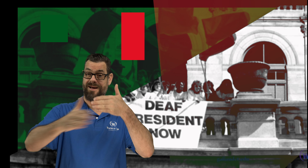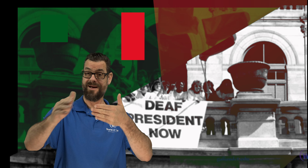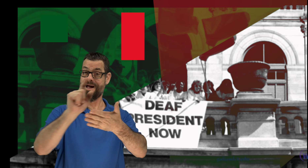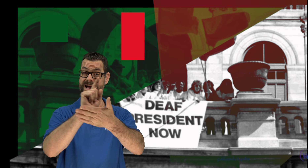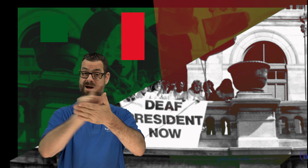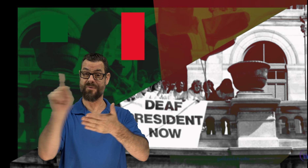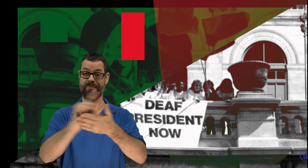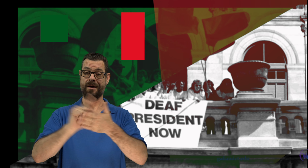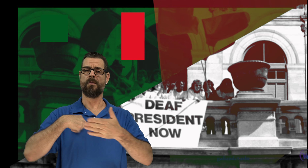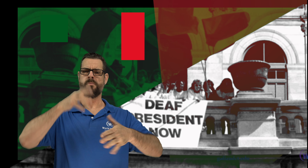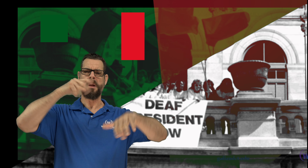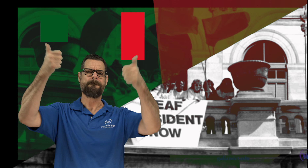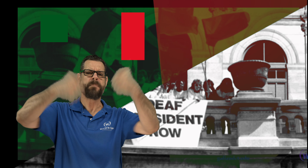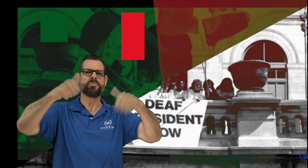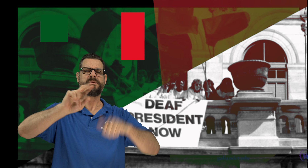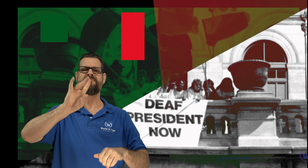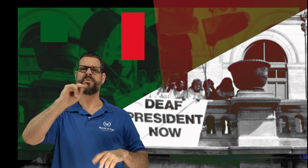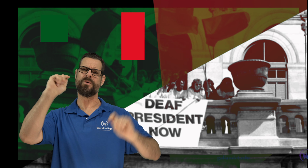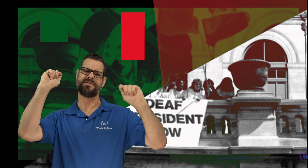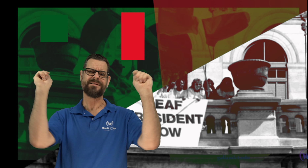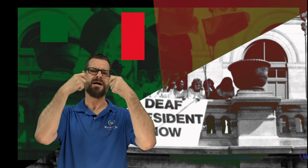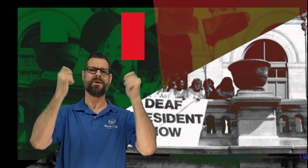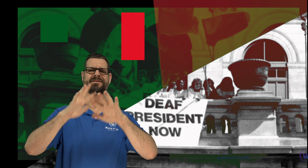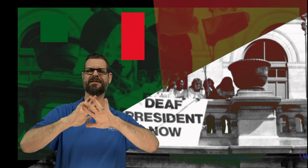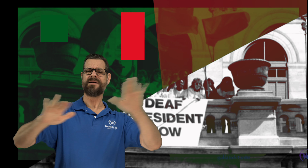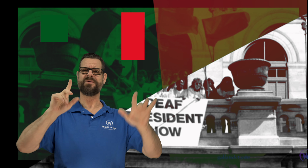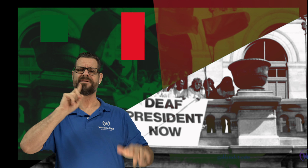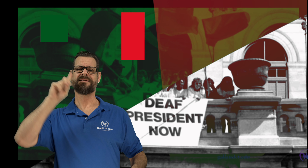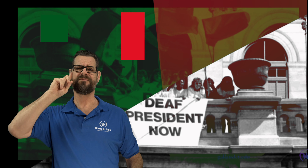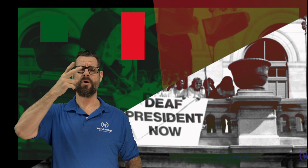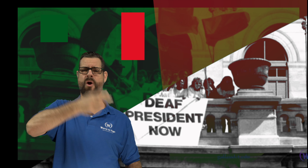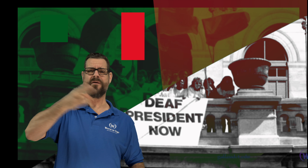Over the next few weeks we'll be posting video which celebrate the diversity of the deaf